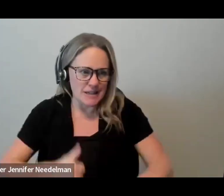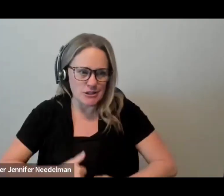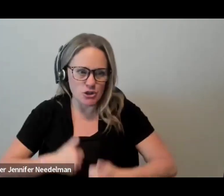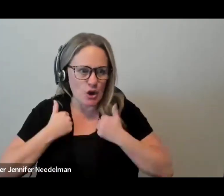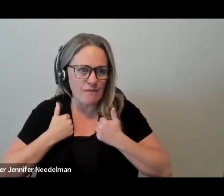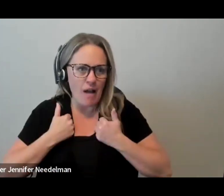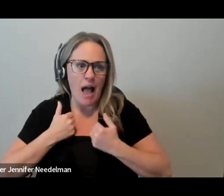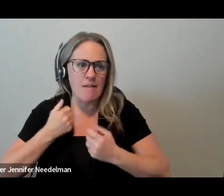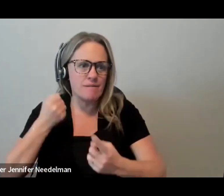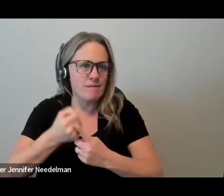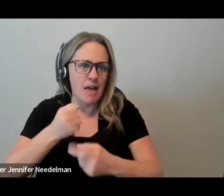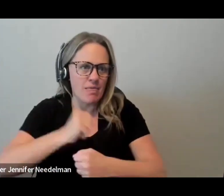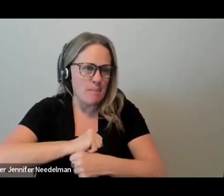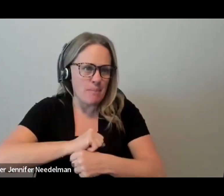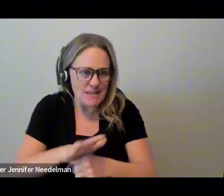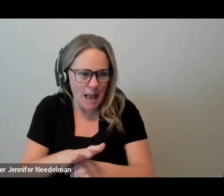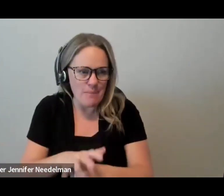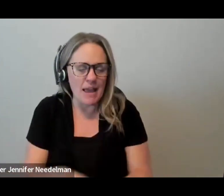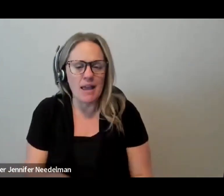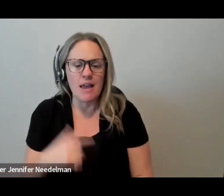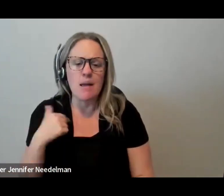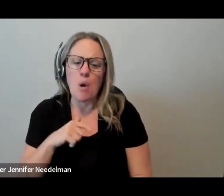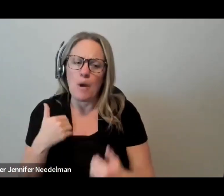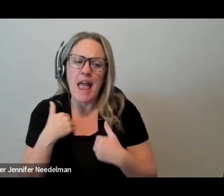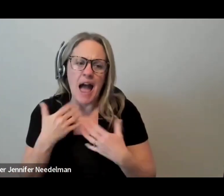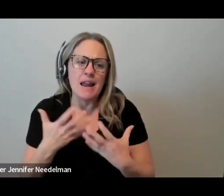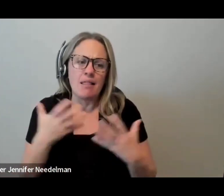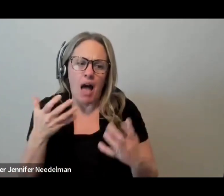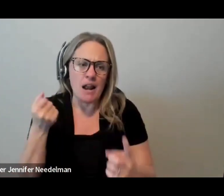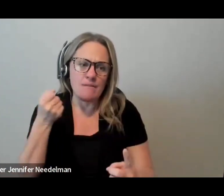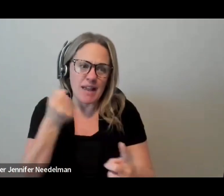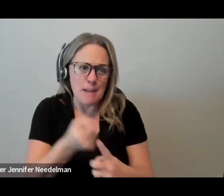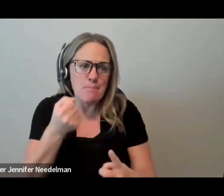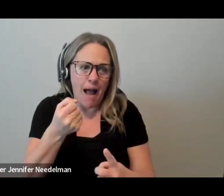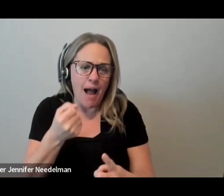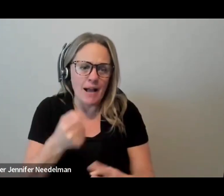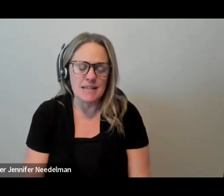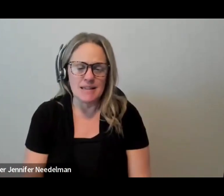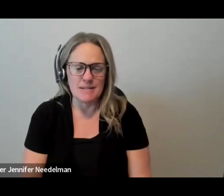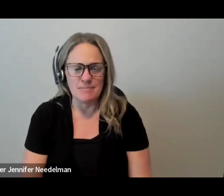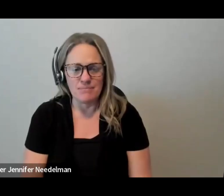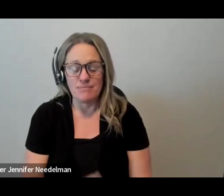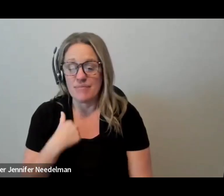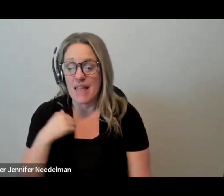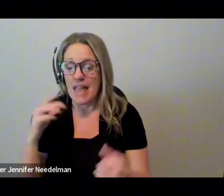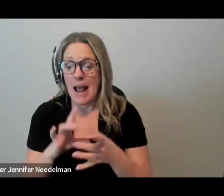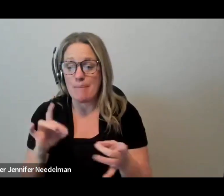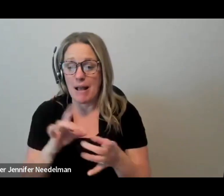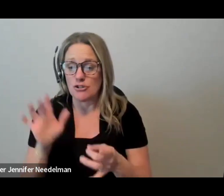but we had so much impact. And as I mentioned earlier, seven years ago, sorry,